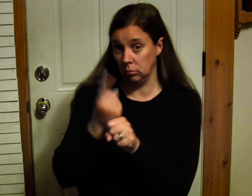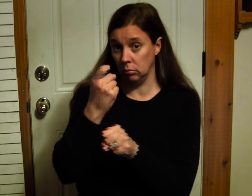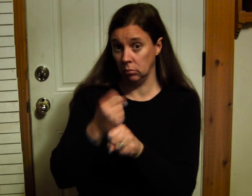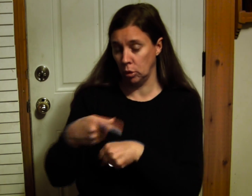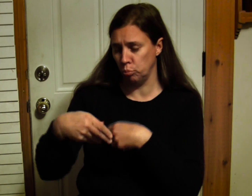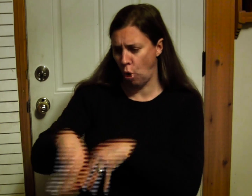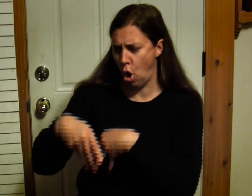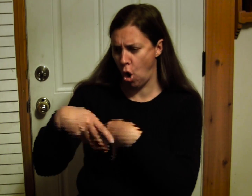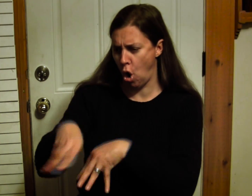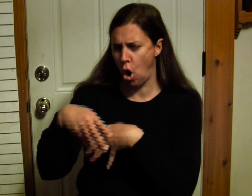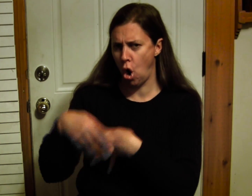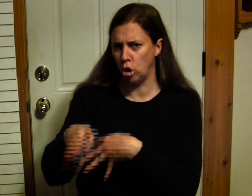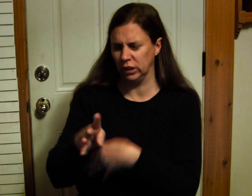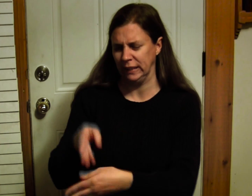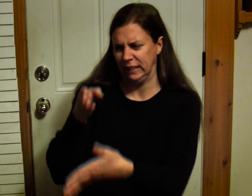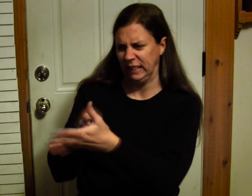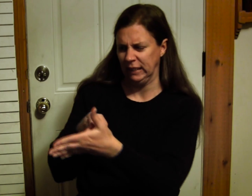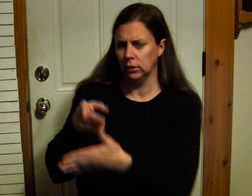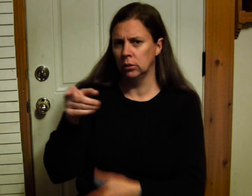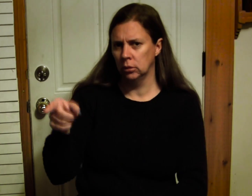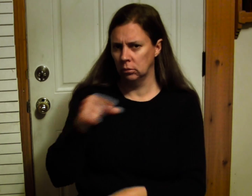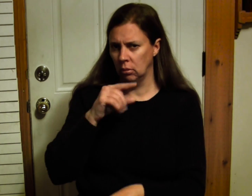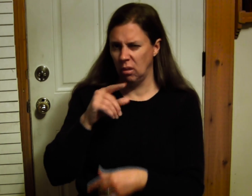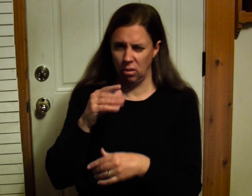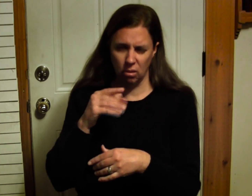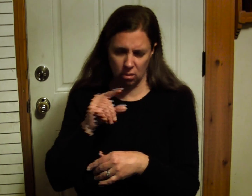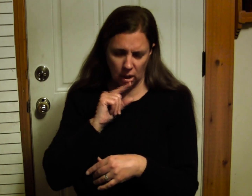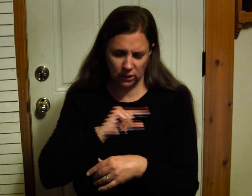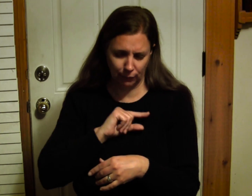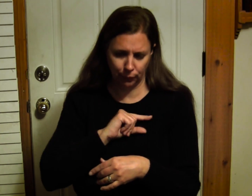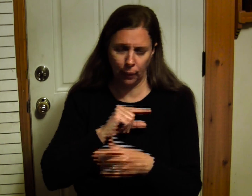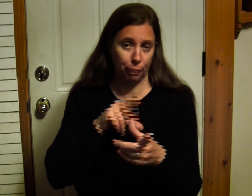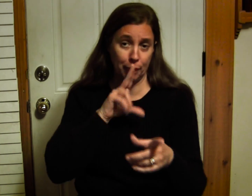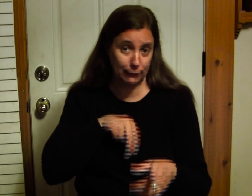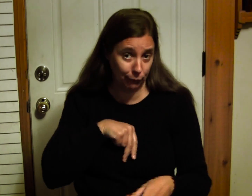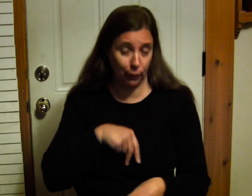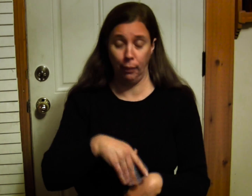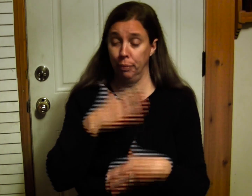But every year, Native Americans tend to march and protest against this holiday.